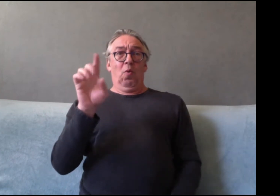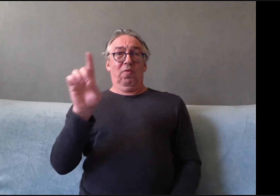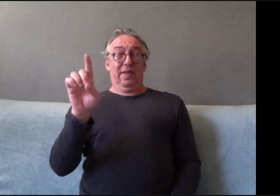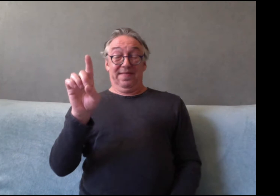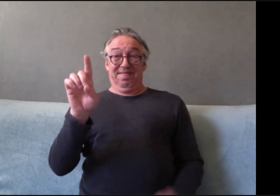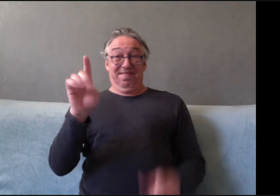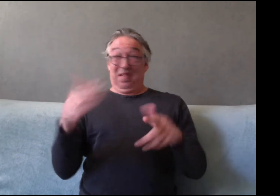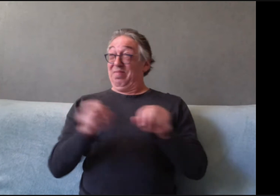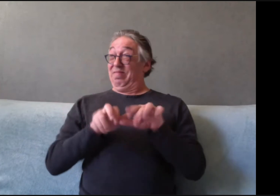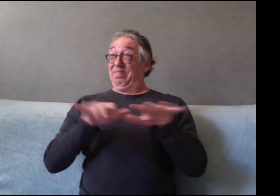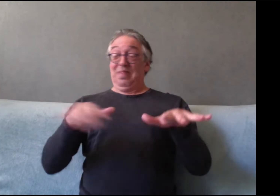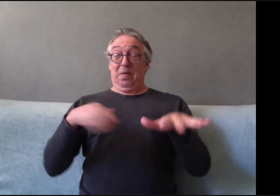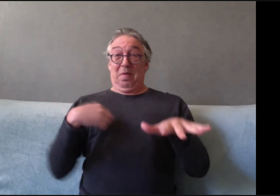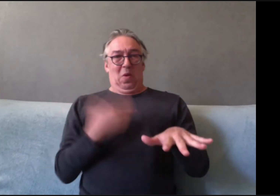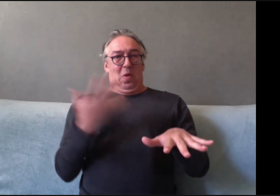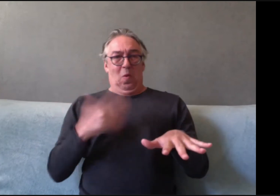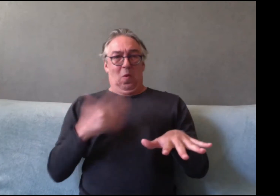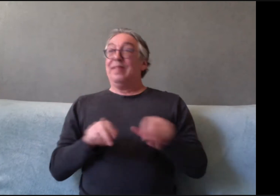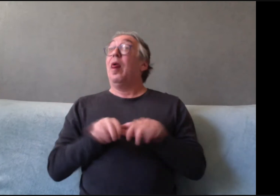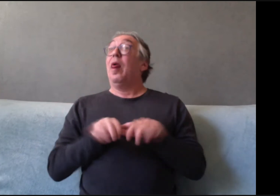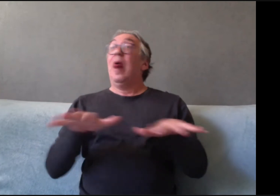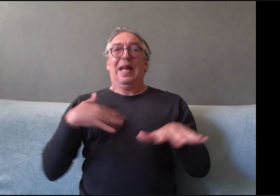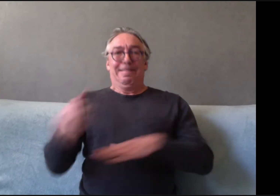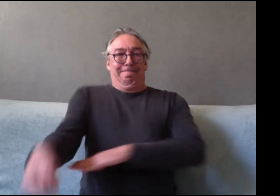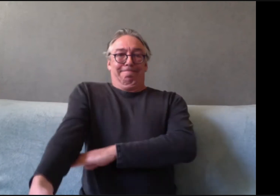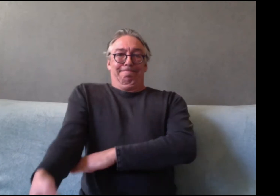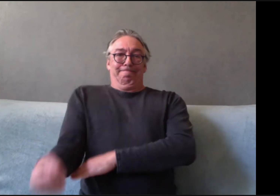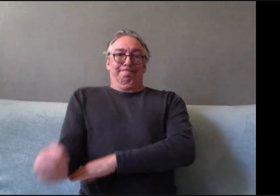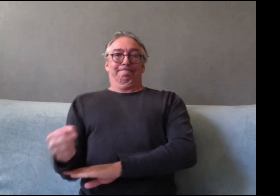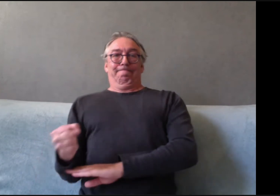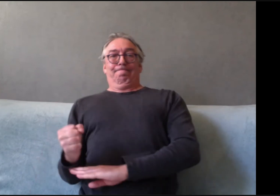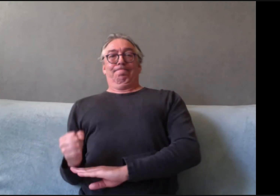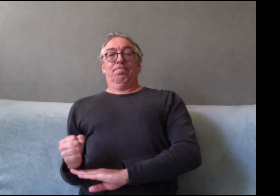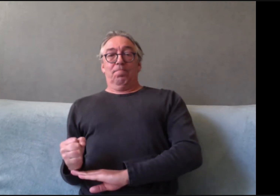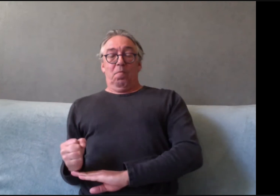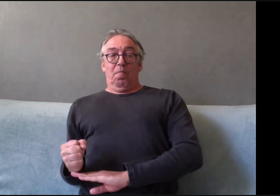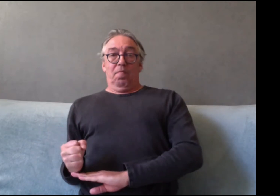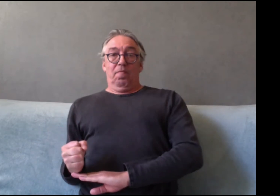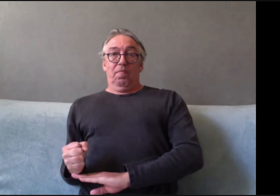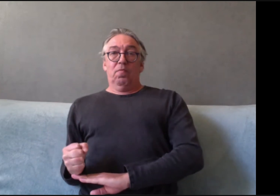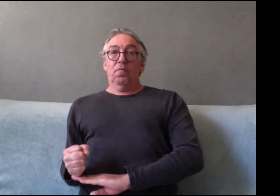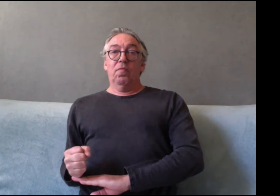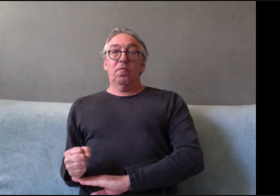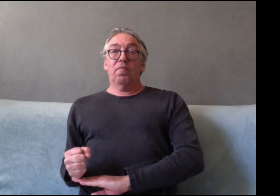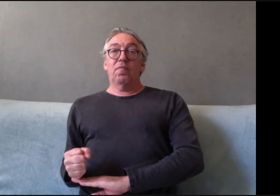As you explained before, this pandemic is affecting disproportionately